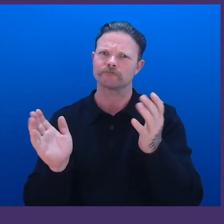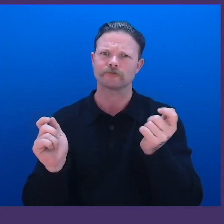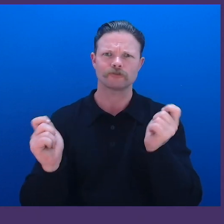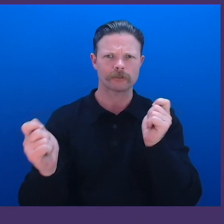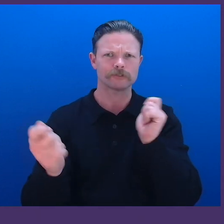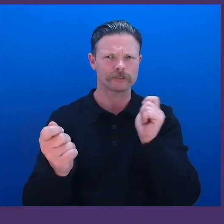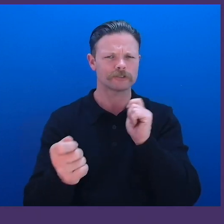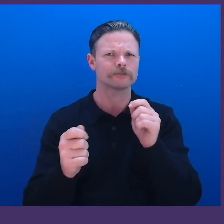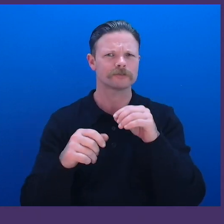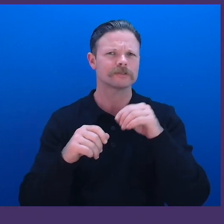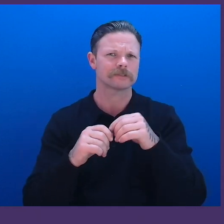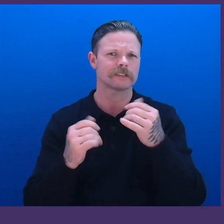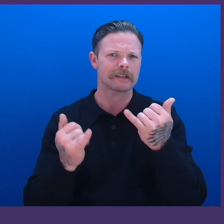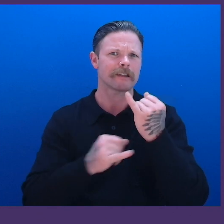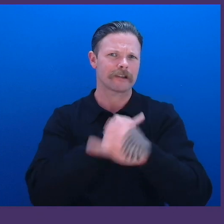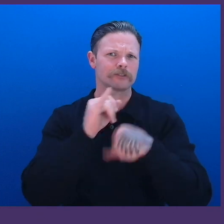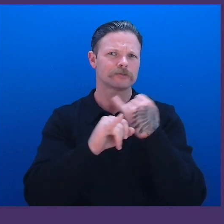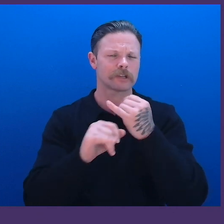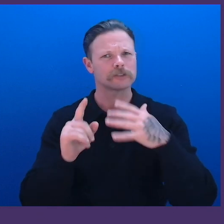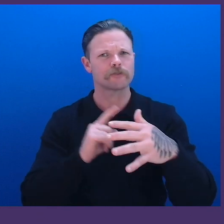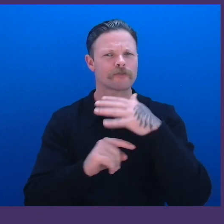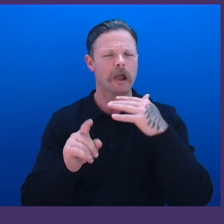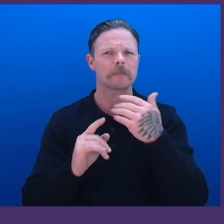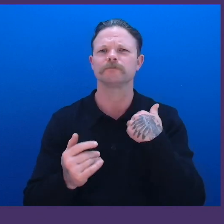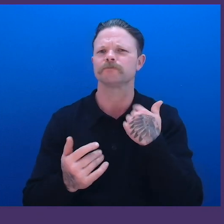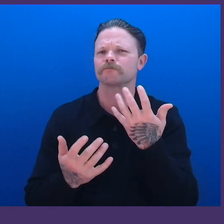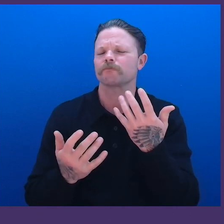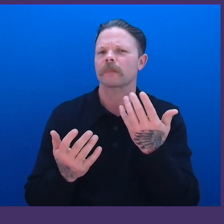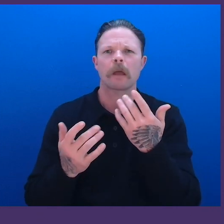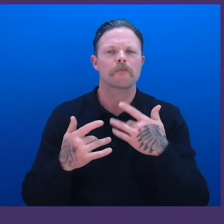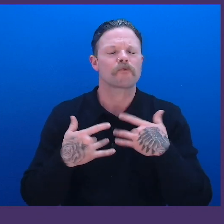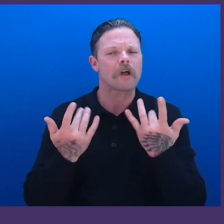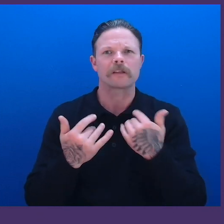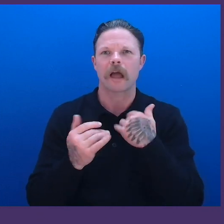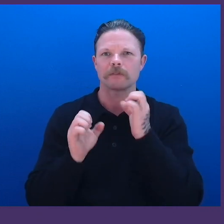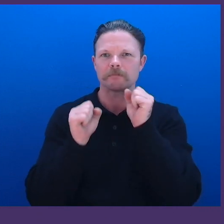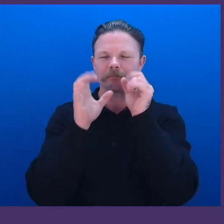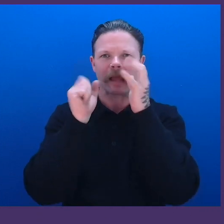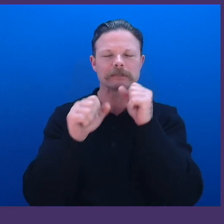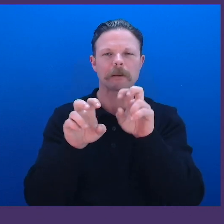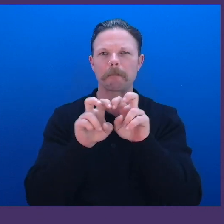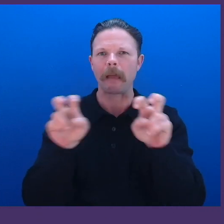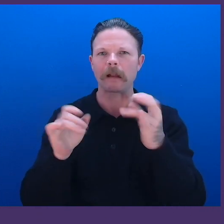I'm really thrilled to have an amazing panel here today that can help us dig